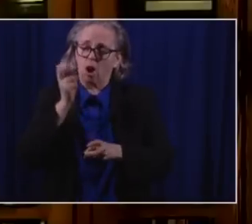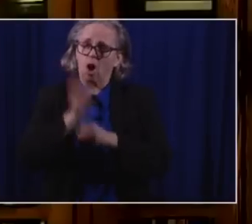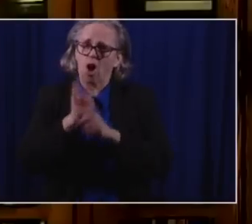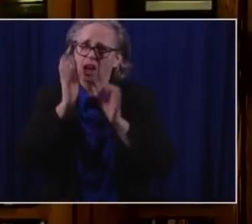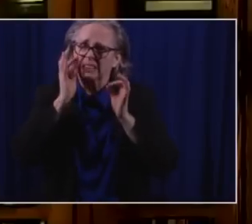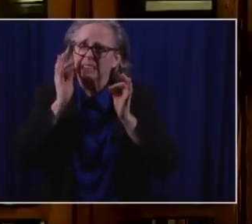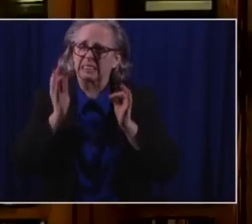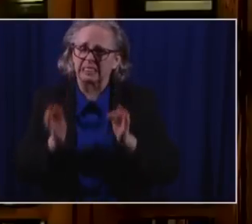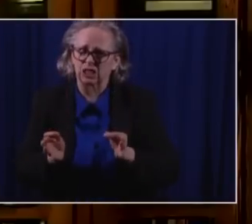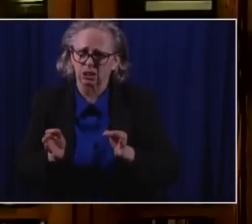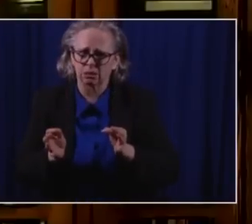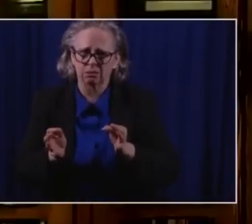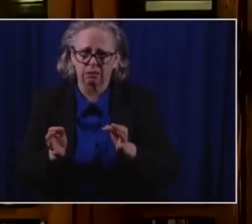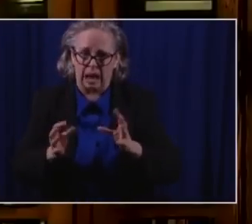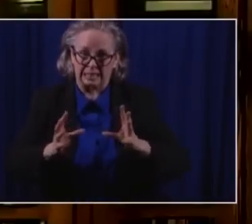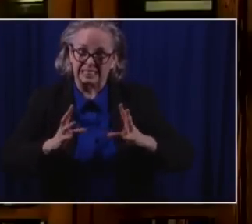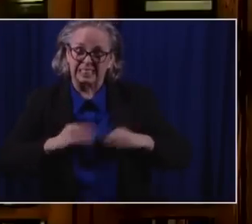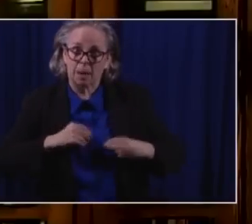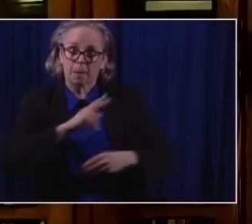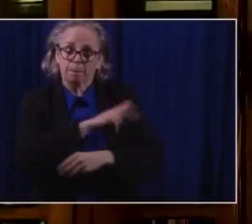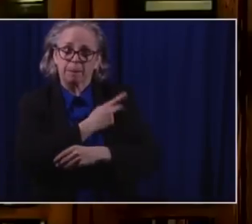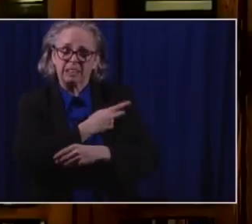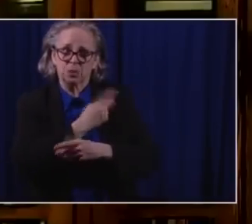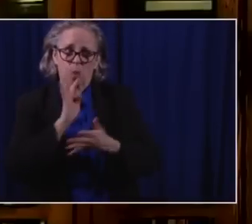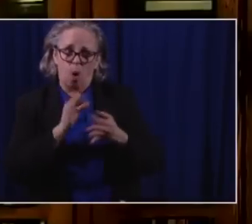to you they had a doctor law